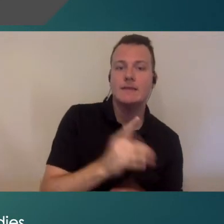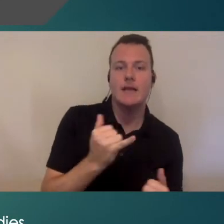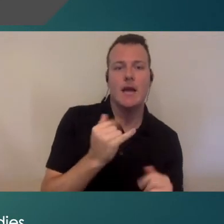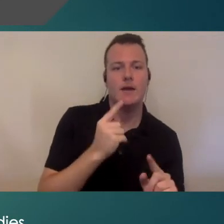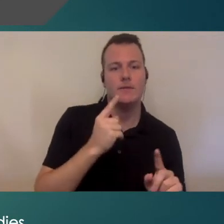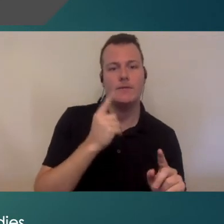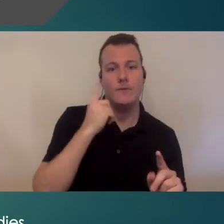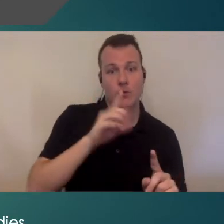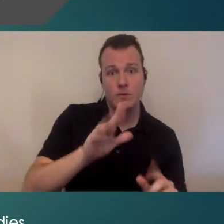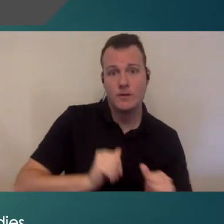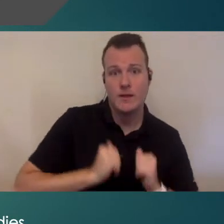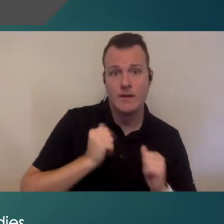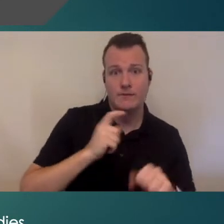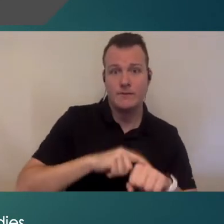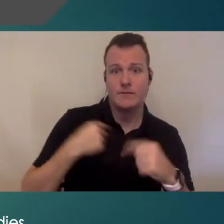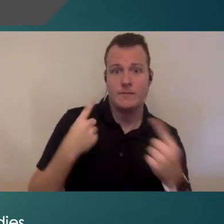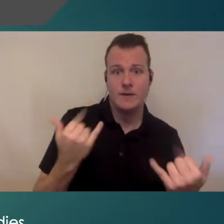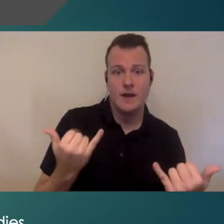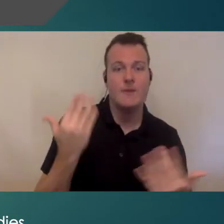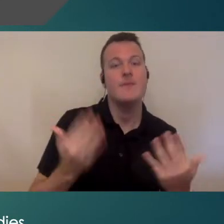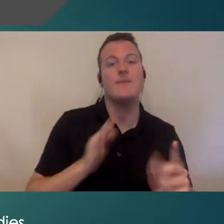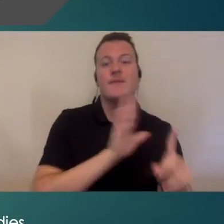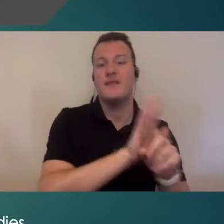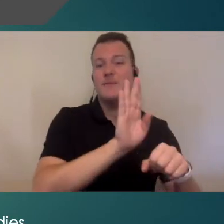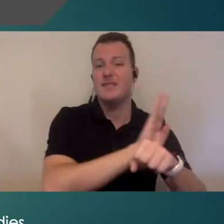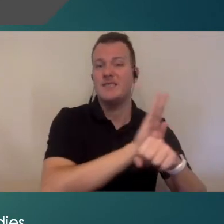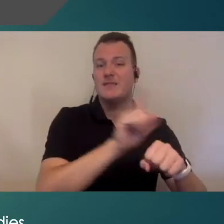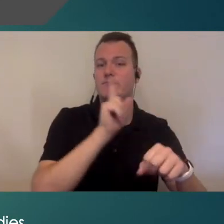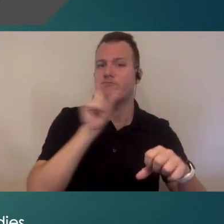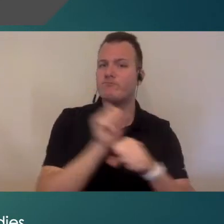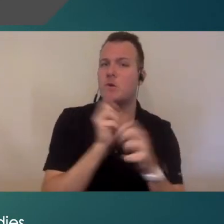but it might be a founding thing that that practice really wants to know. I